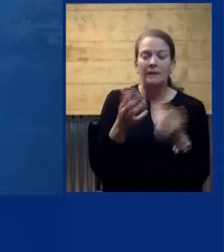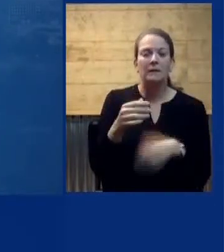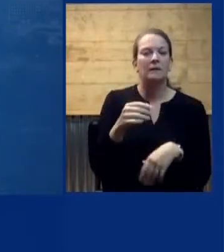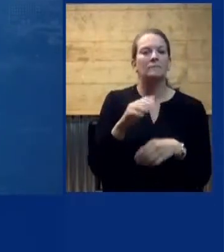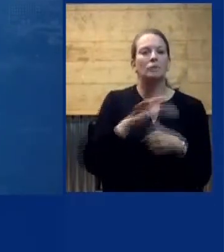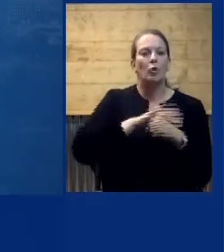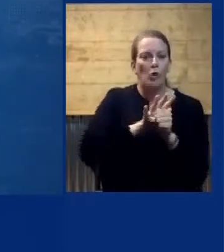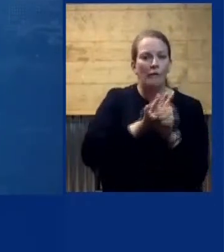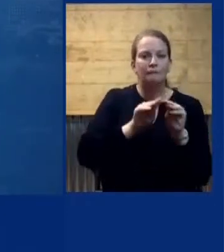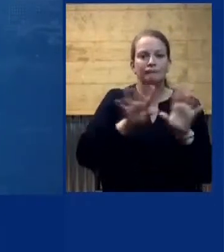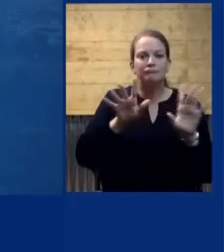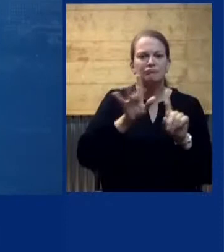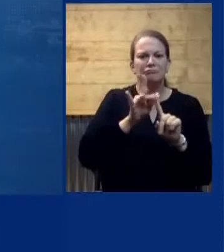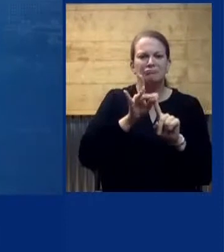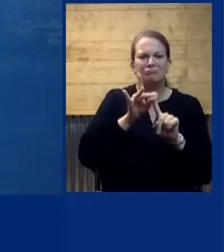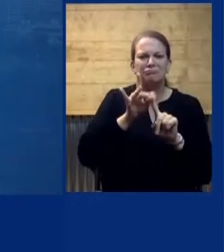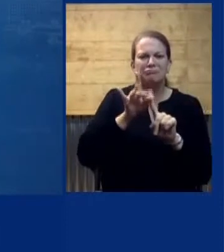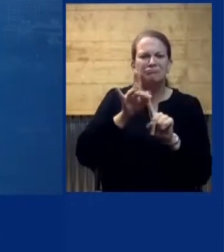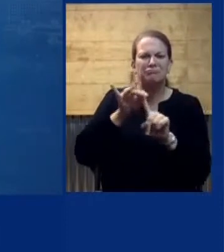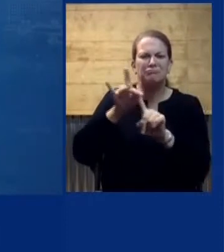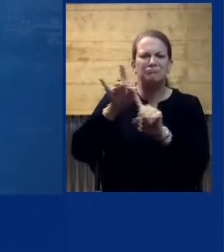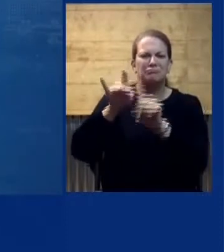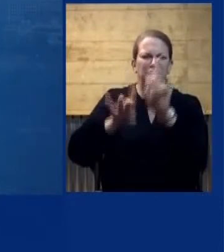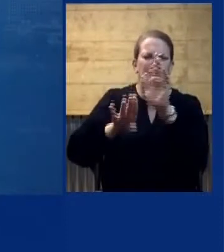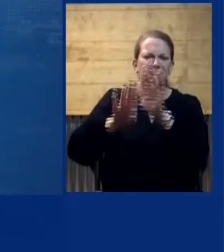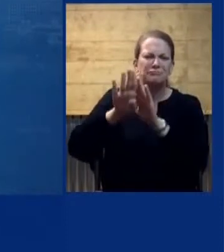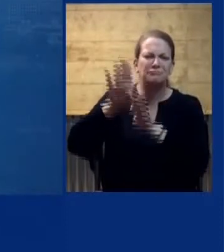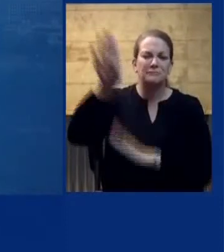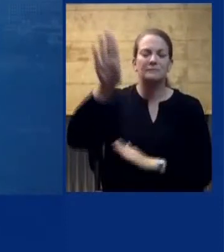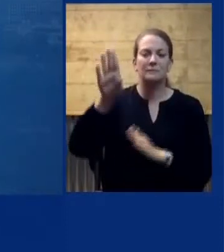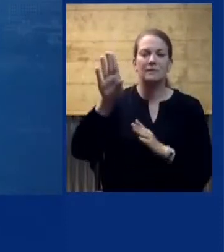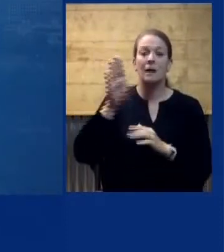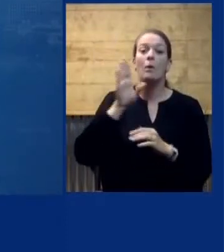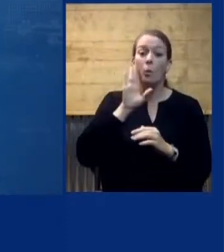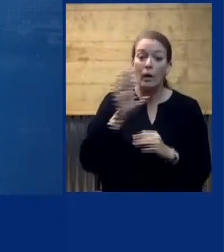THE INFECTION RATE GOING THROUGH THE ROOF. EVERYONE WARNED HIM.